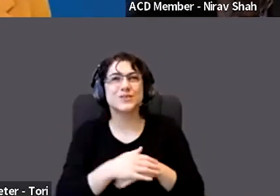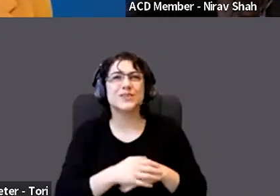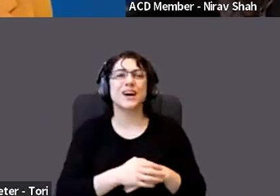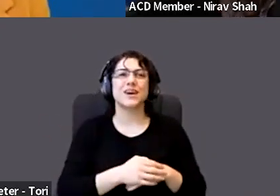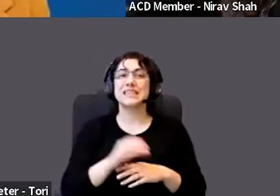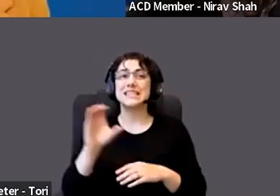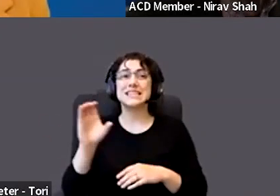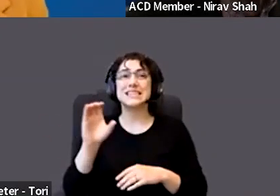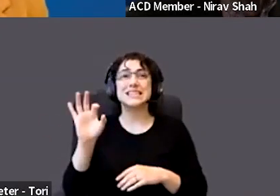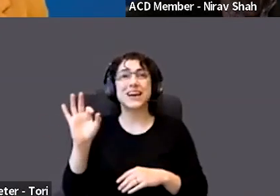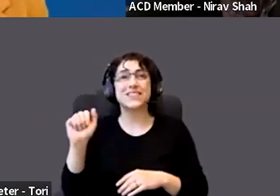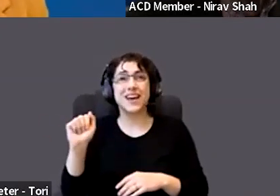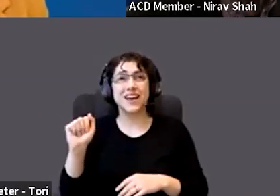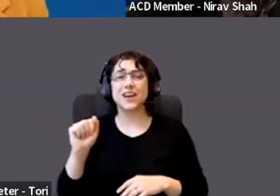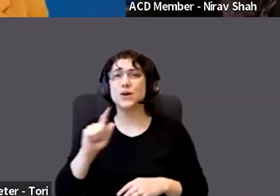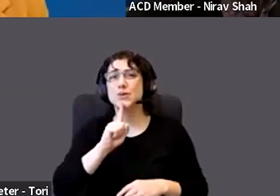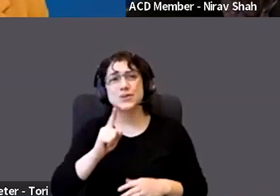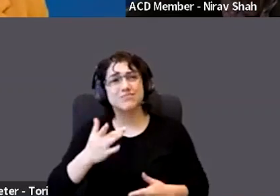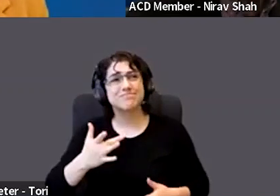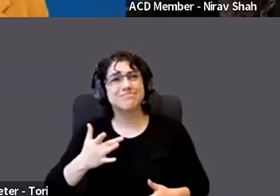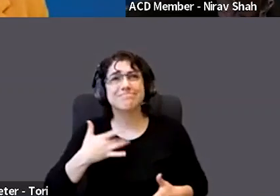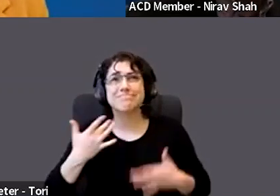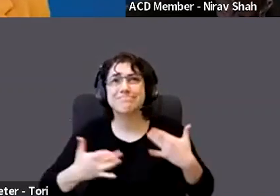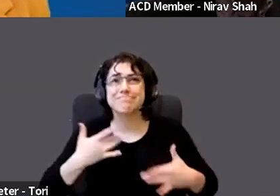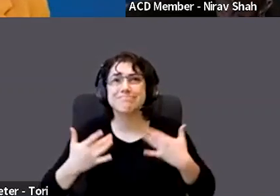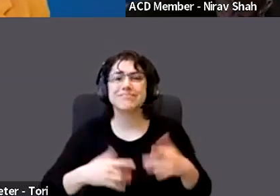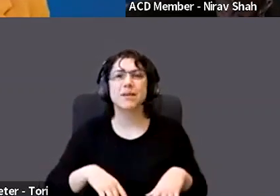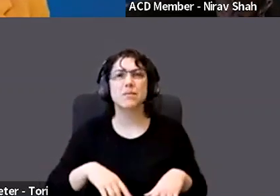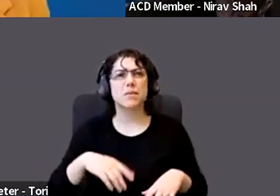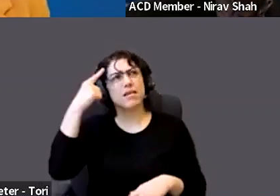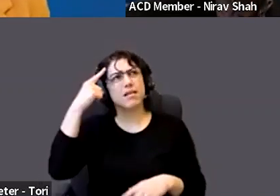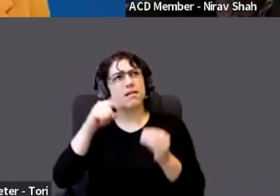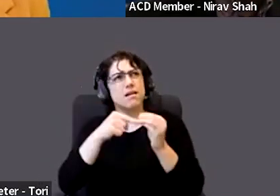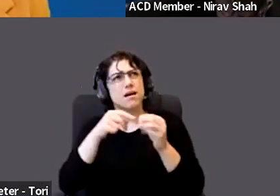And it makes me think and an opportunity especially to understand at the new center to be thinking